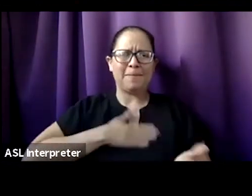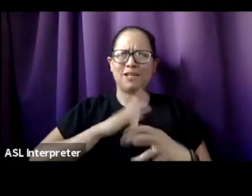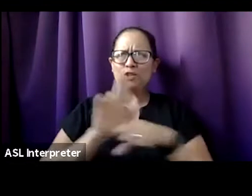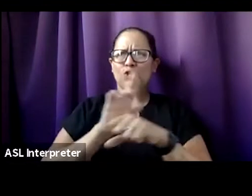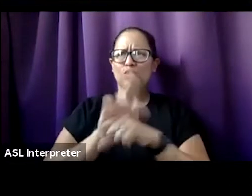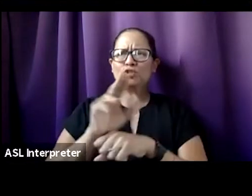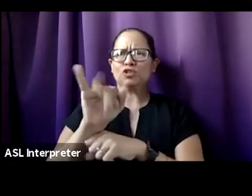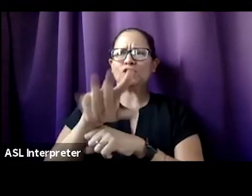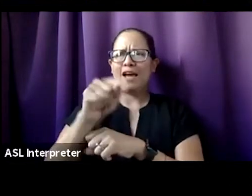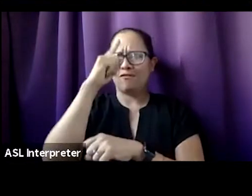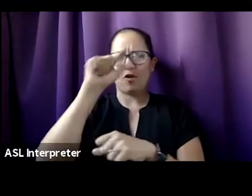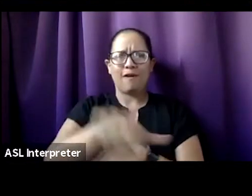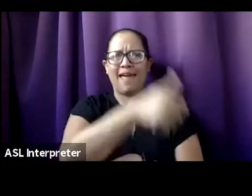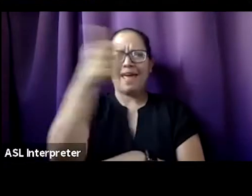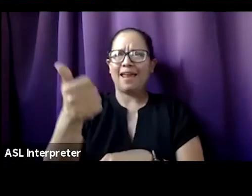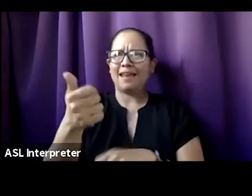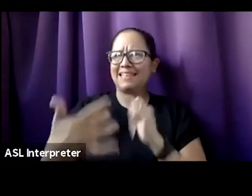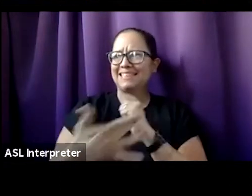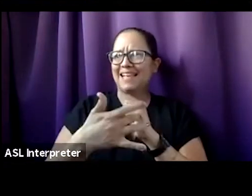like to now ask you to join me in the land acknowledgement.